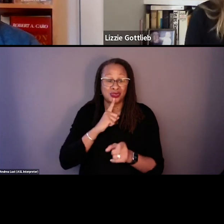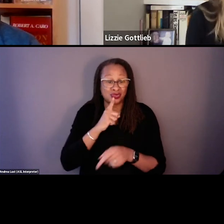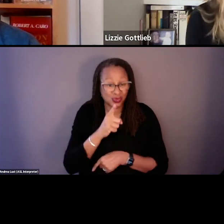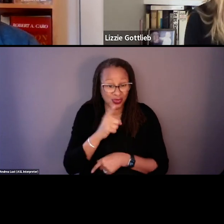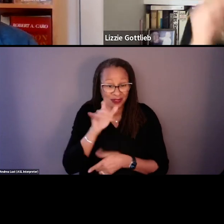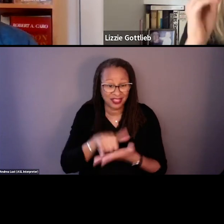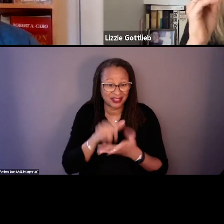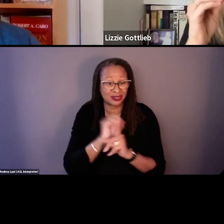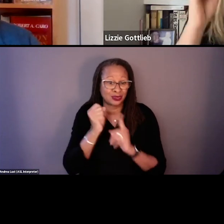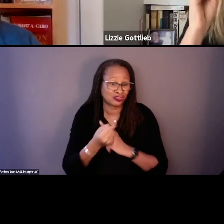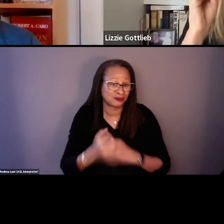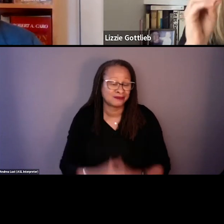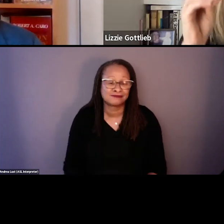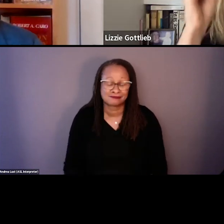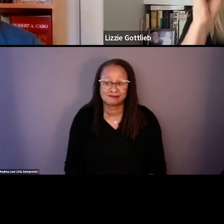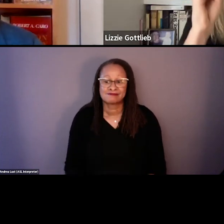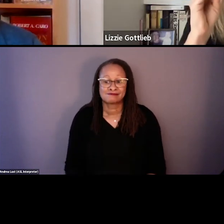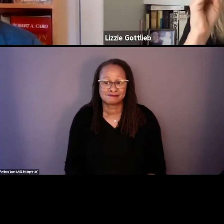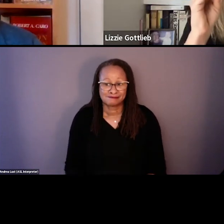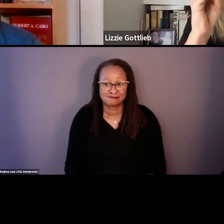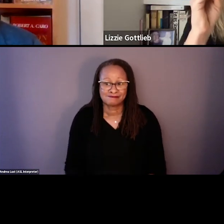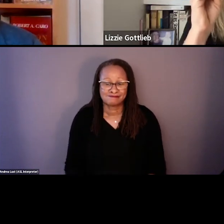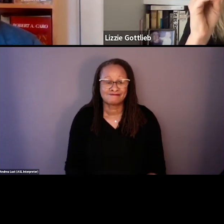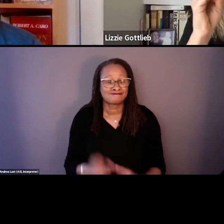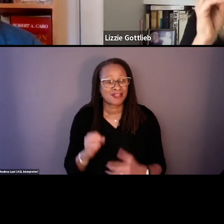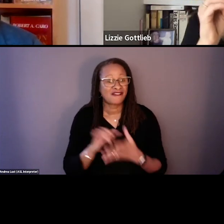and asking those moments of small triumphs